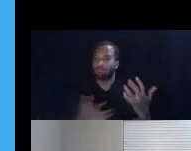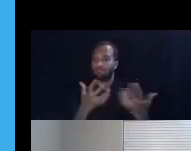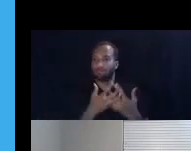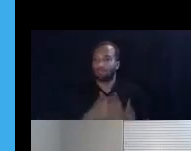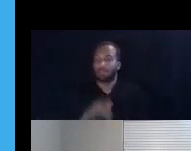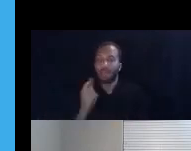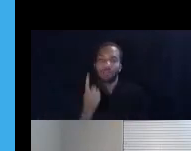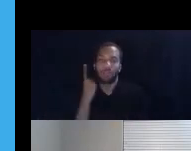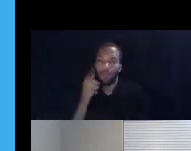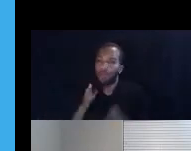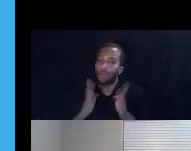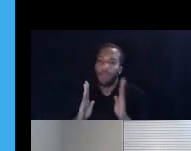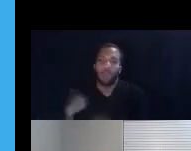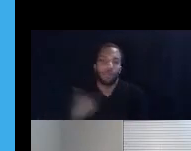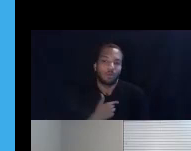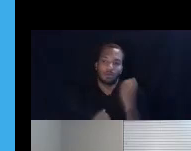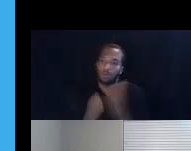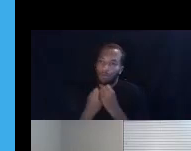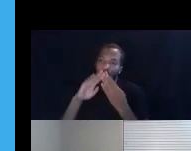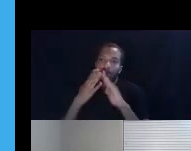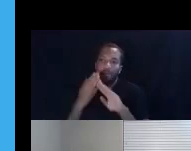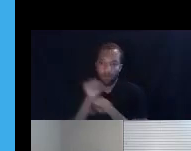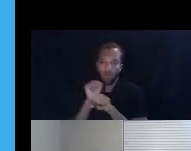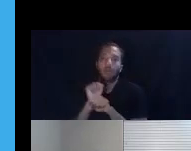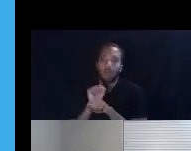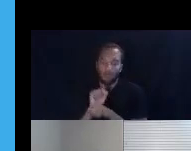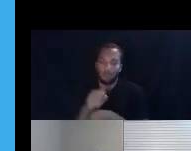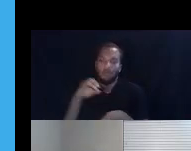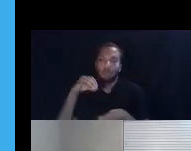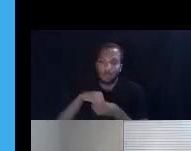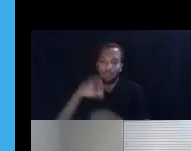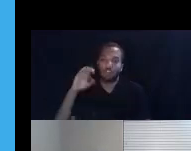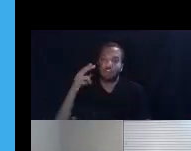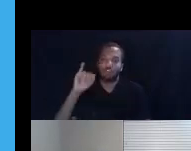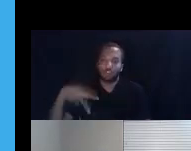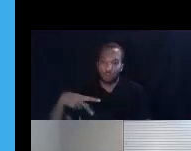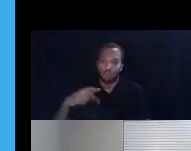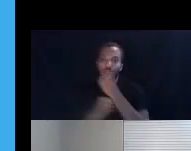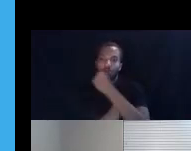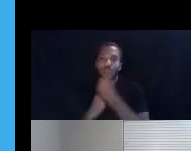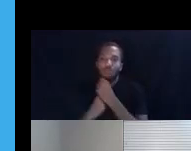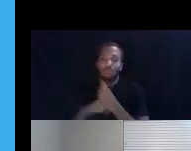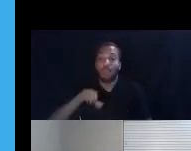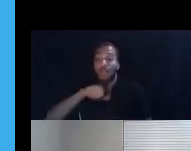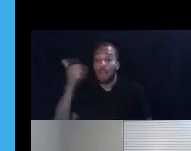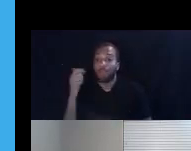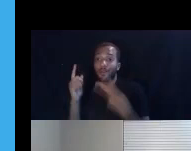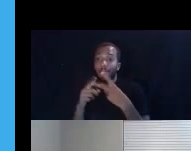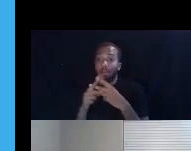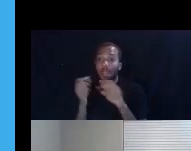through which we're supporting community work within our CHIP structure. And then the other is our annual CHIP community grants program.